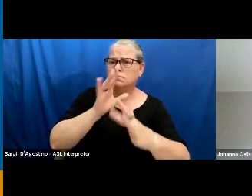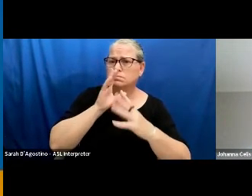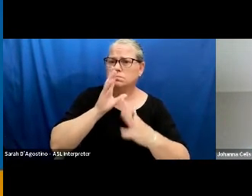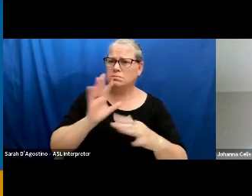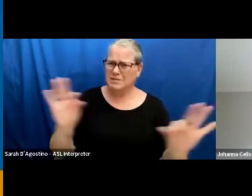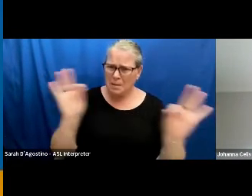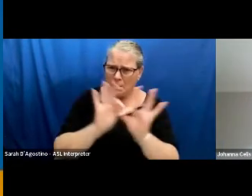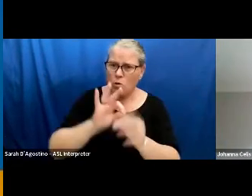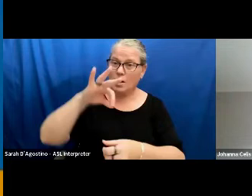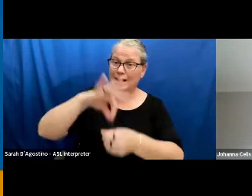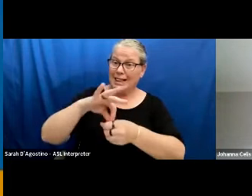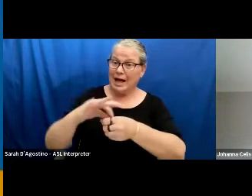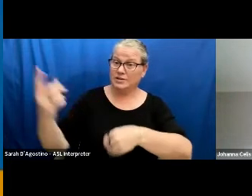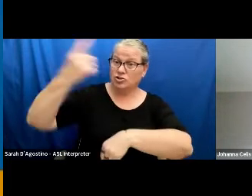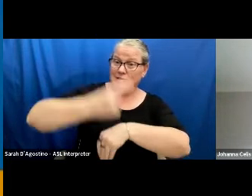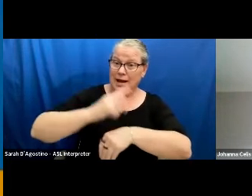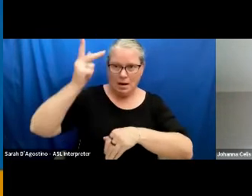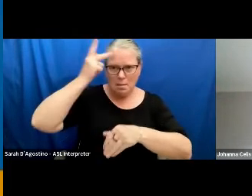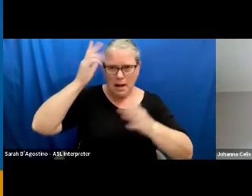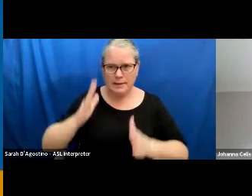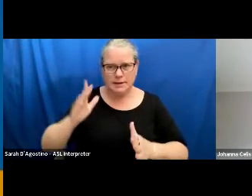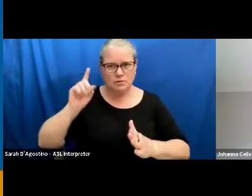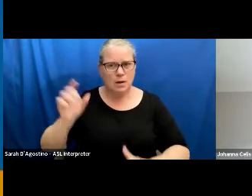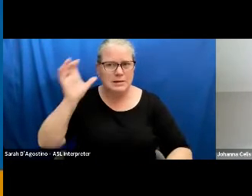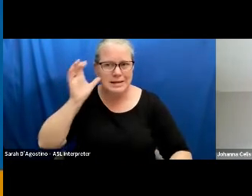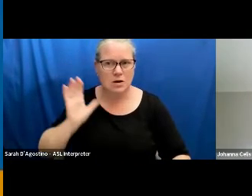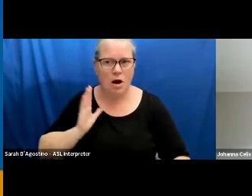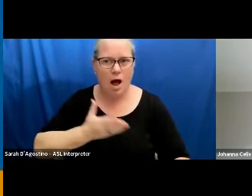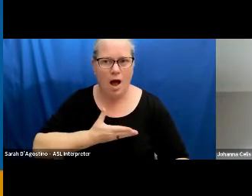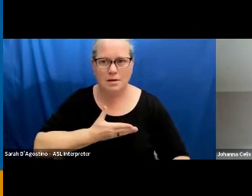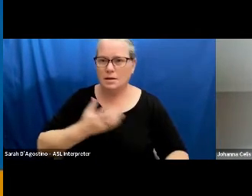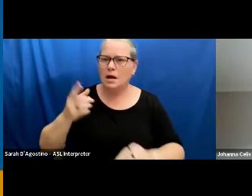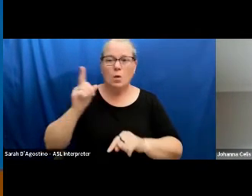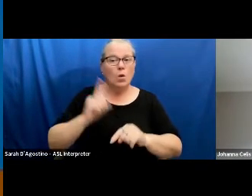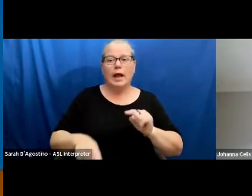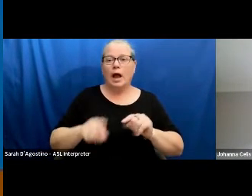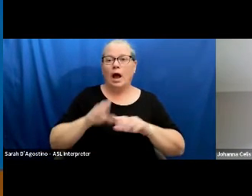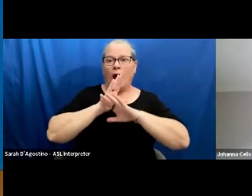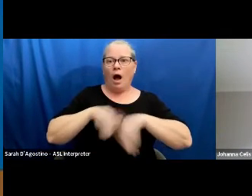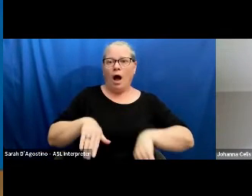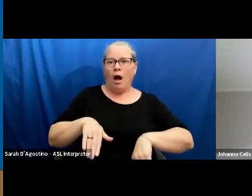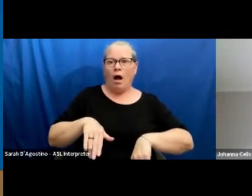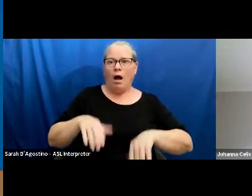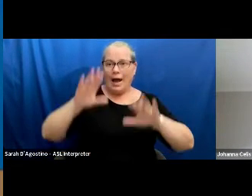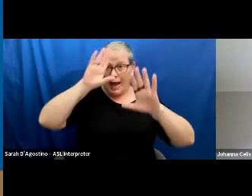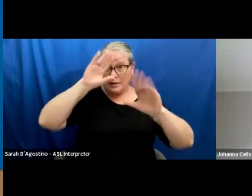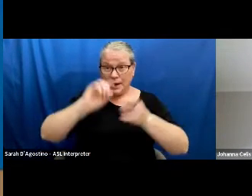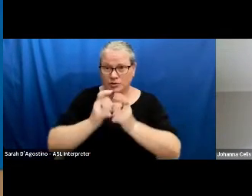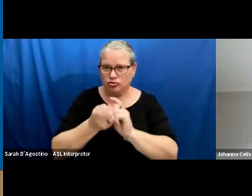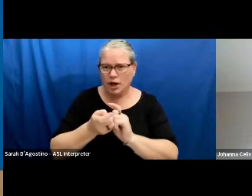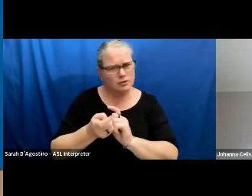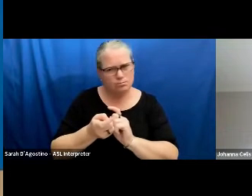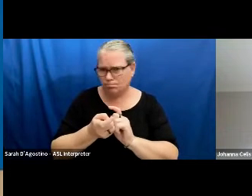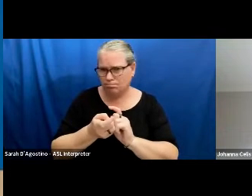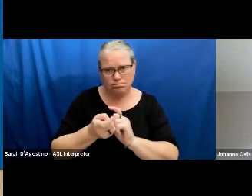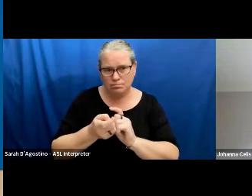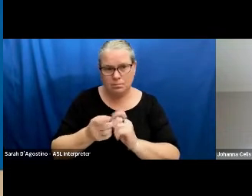we cannot just stay silent and expect things to change all disabilities are not always visible and